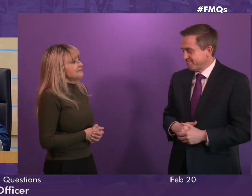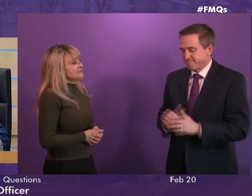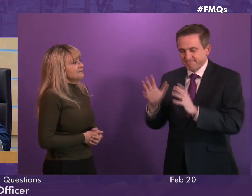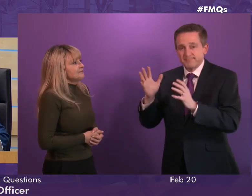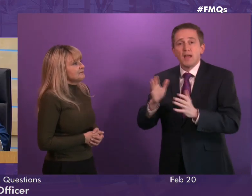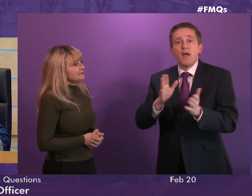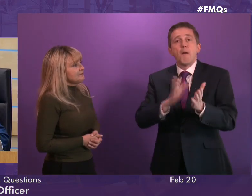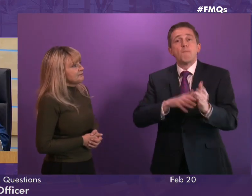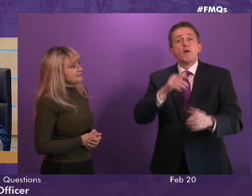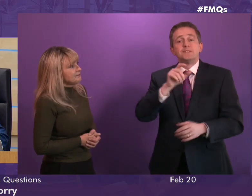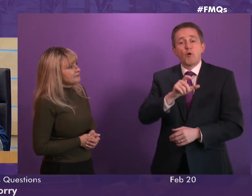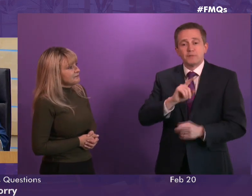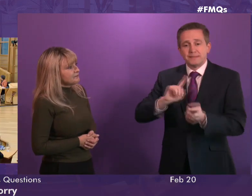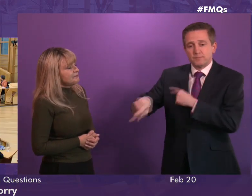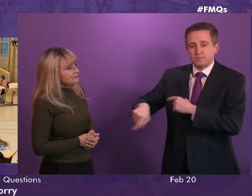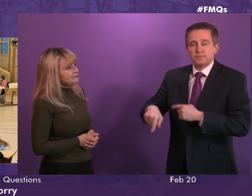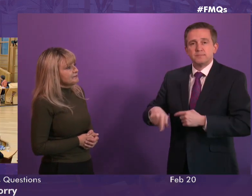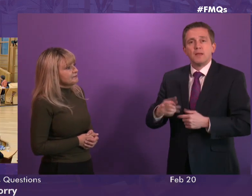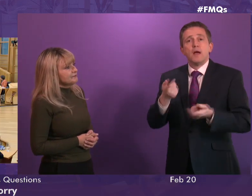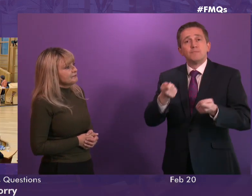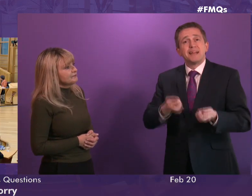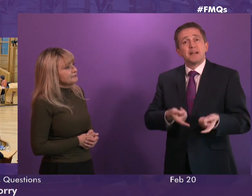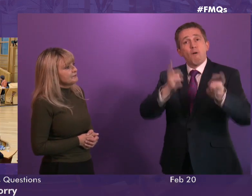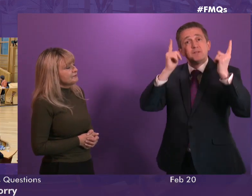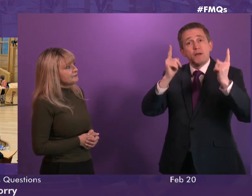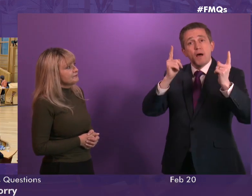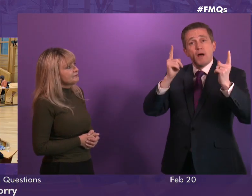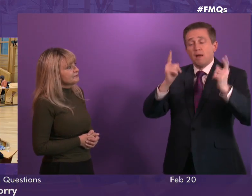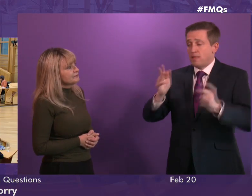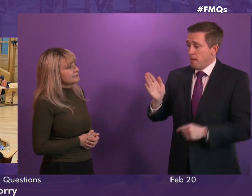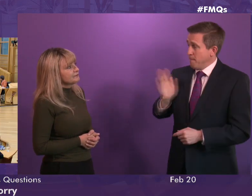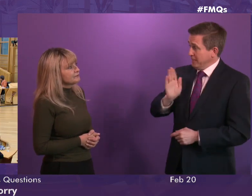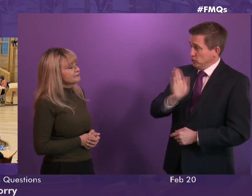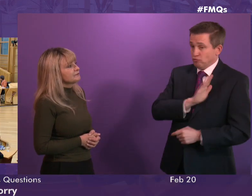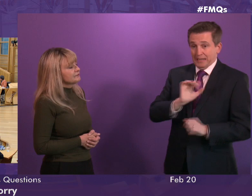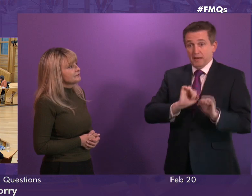Maurice Corry (West Scotland) (Con): The Ministry of Defence recently invested